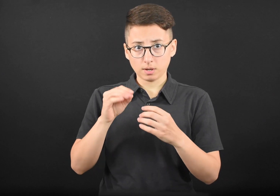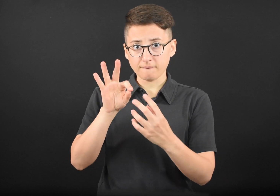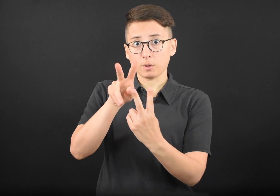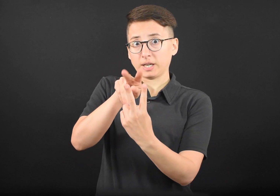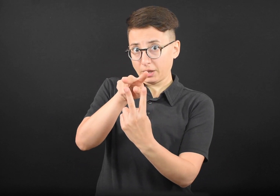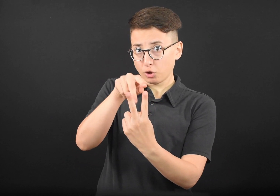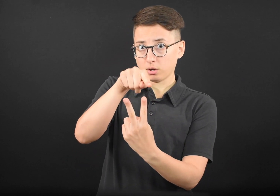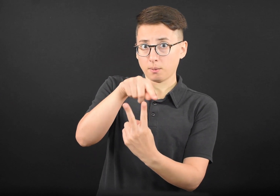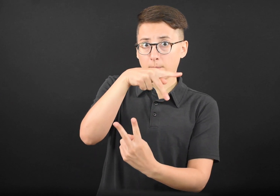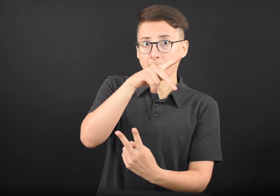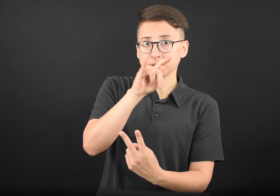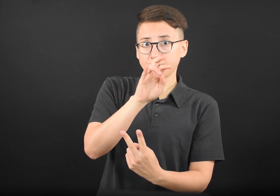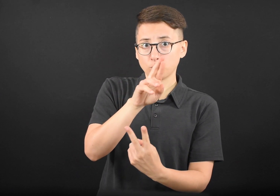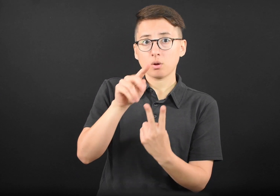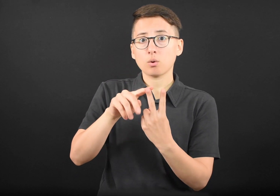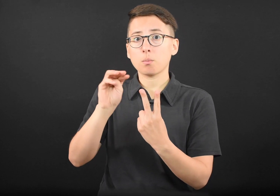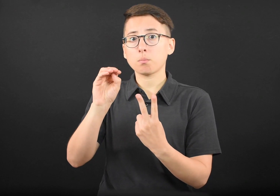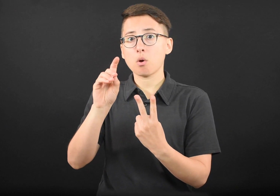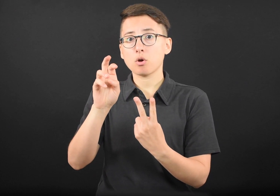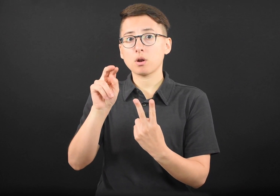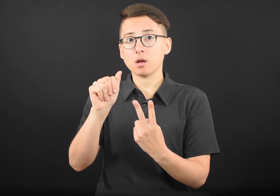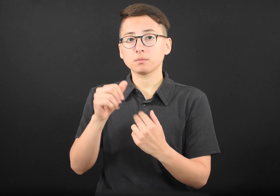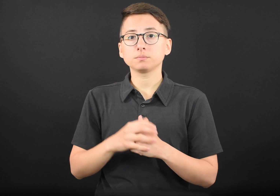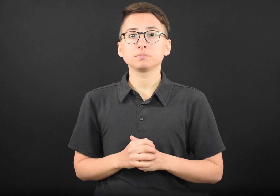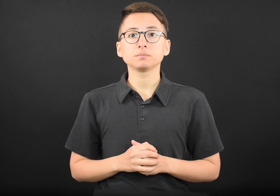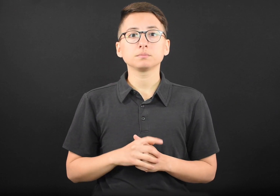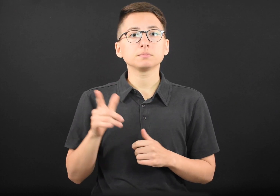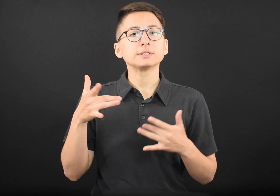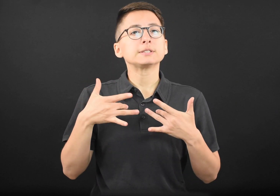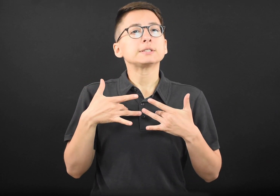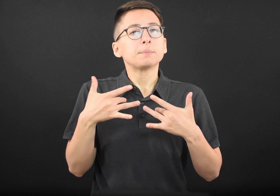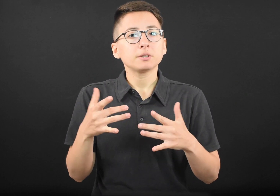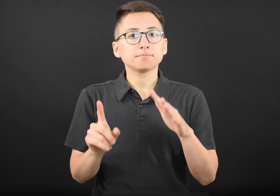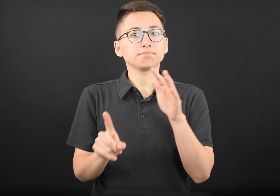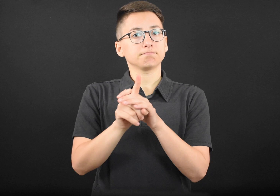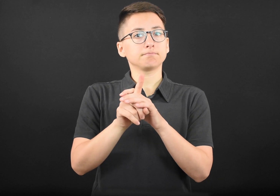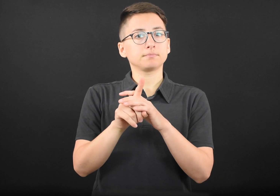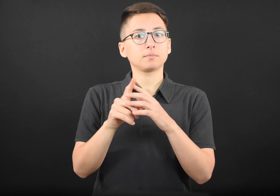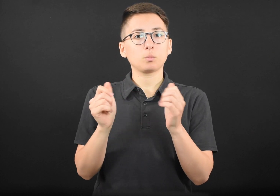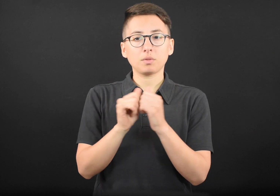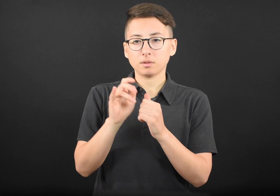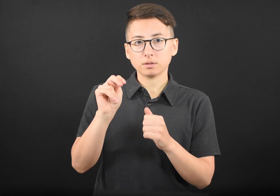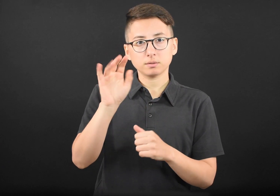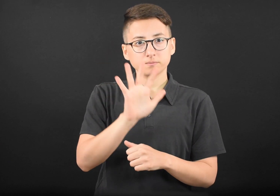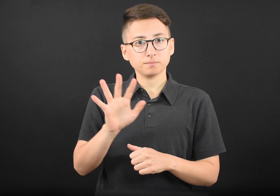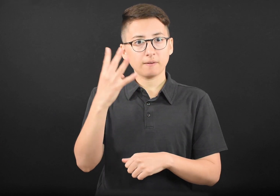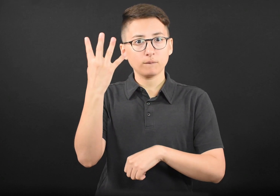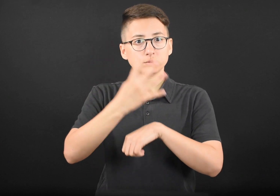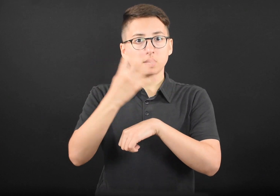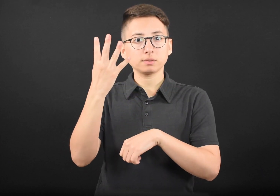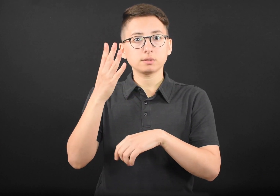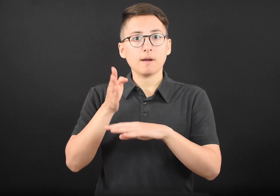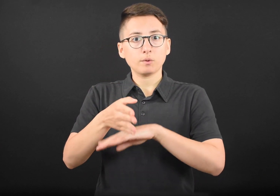the Pfizer-BioNTech or Moderna vaccine; and typically appearing within 4 days of vaccination.